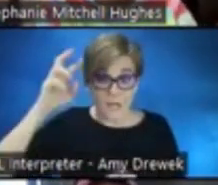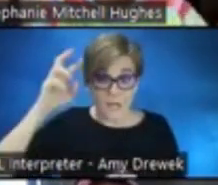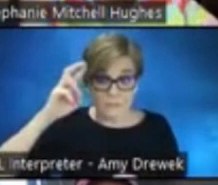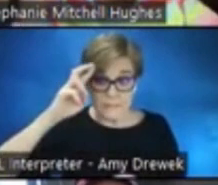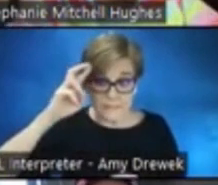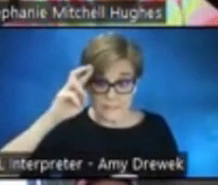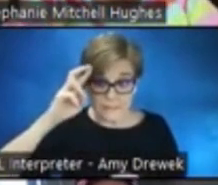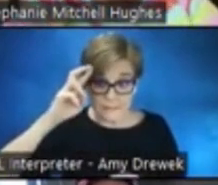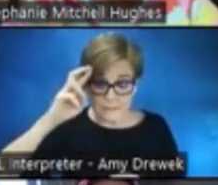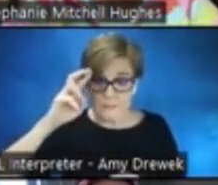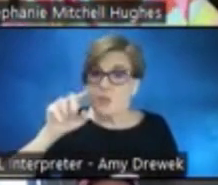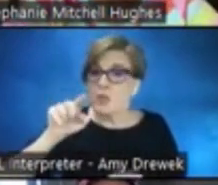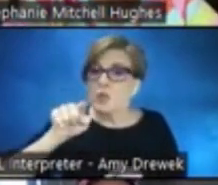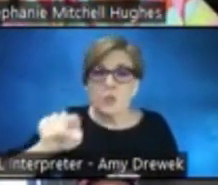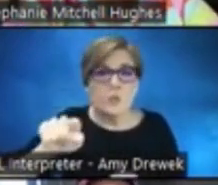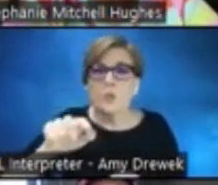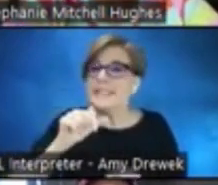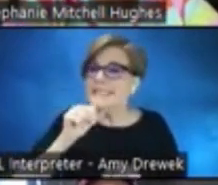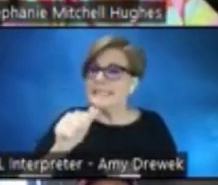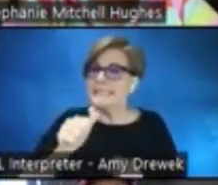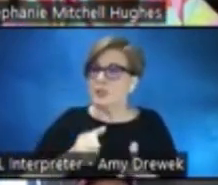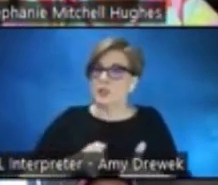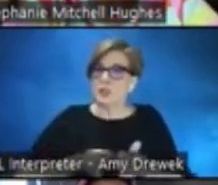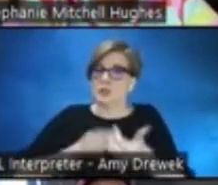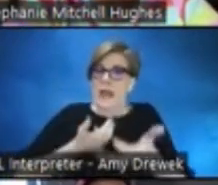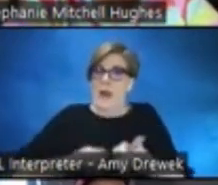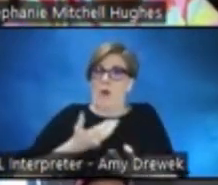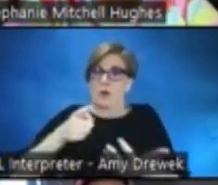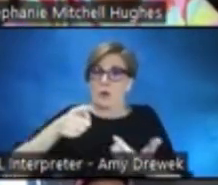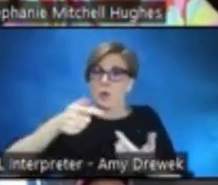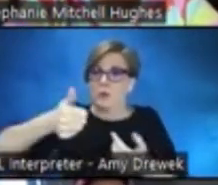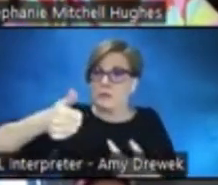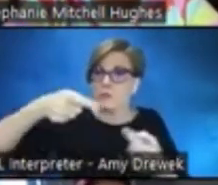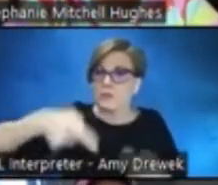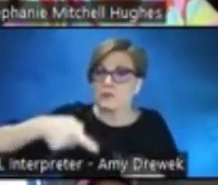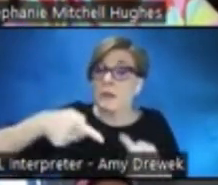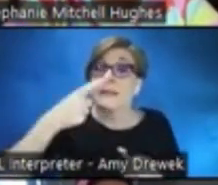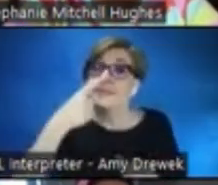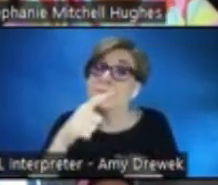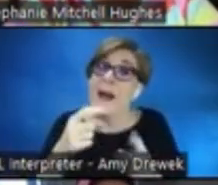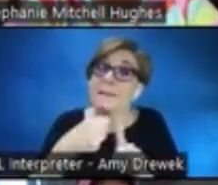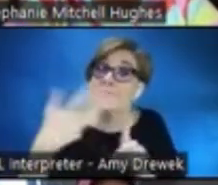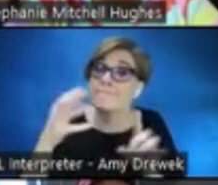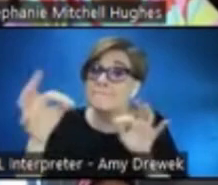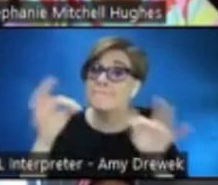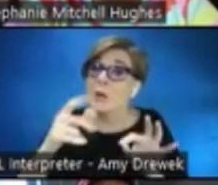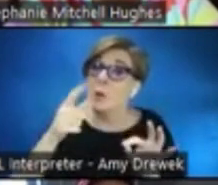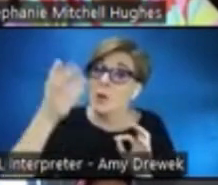REASONS YOU DID NOT SHIR THAT YOU WERE STRUGGLING. SO LET'S START WITH TELLING US ABOUT YOURSELF AND WHO YOU ARE AND YOUR BACKGROUND.